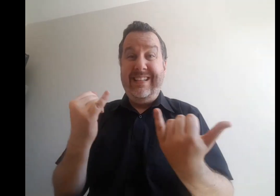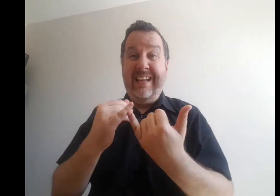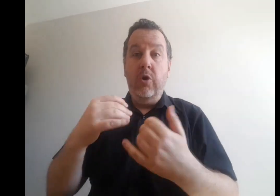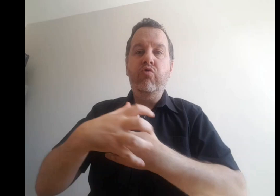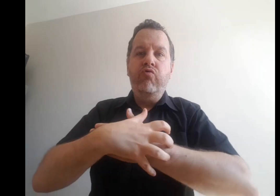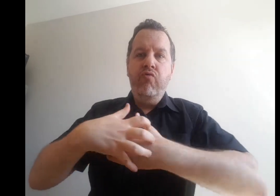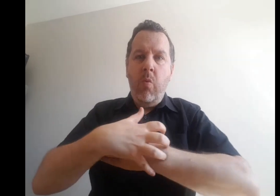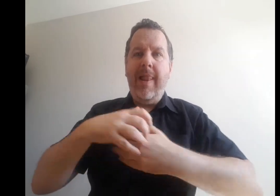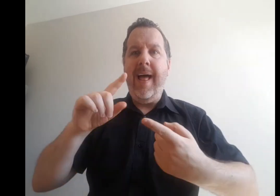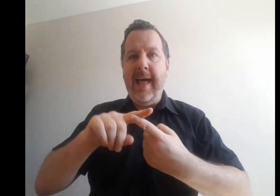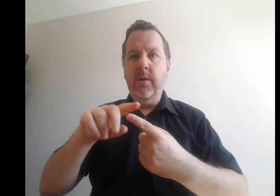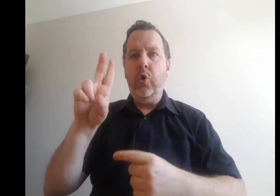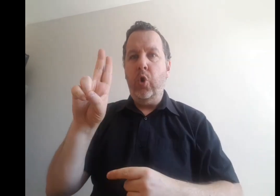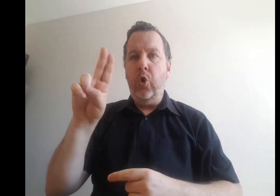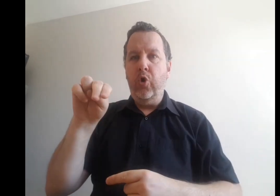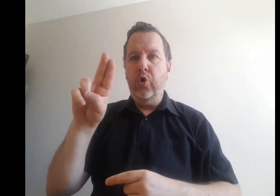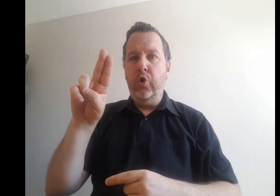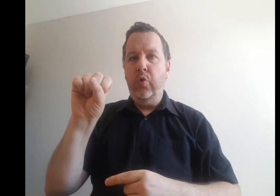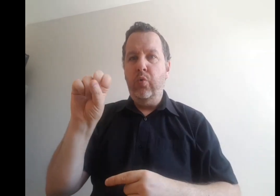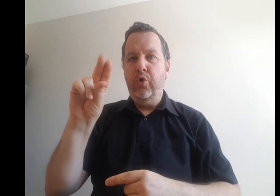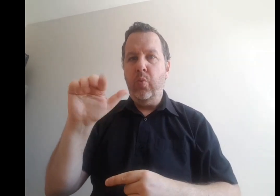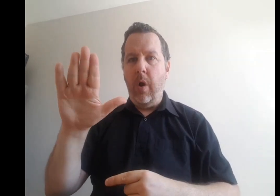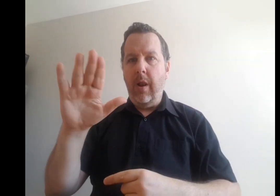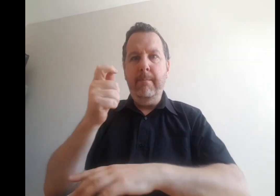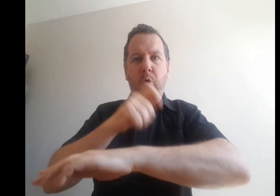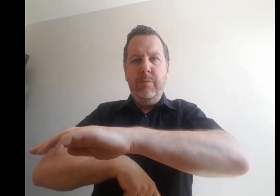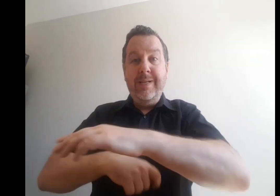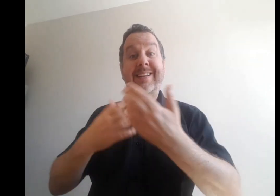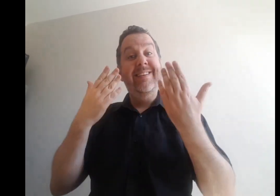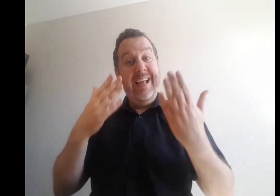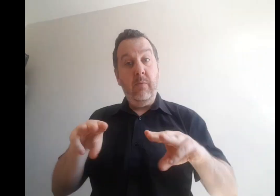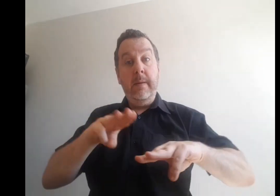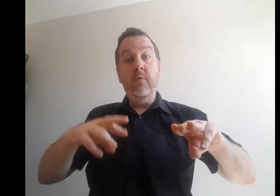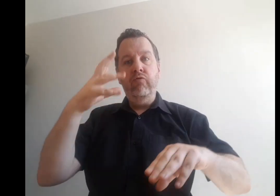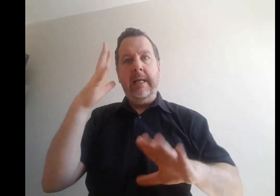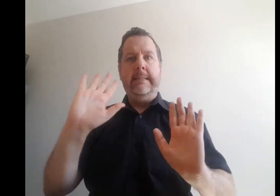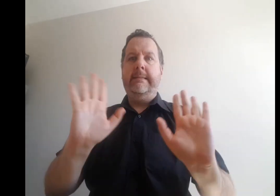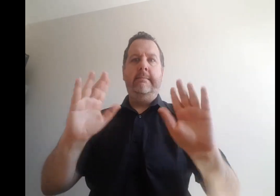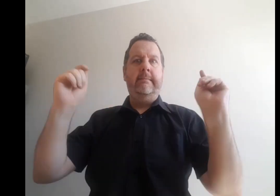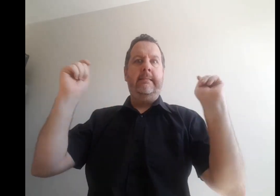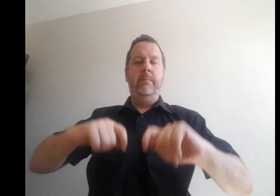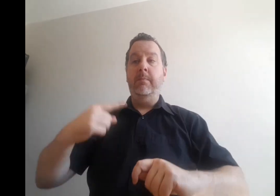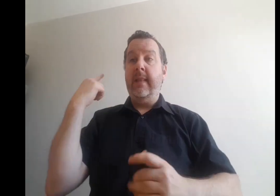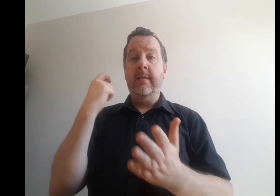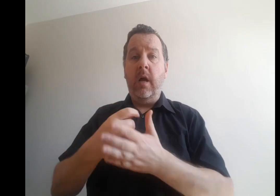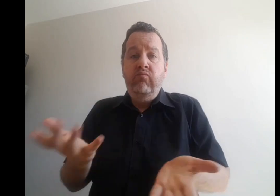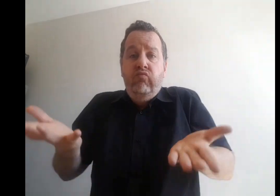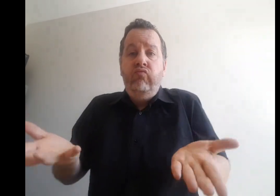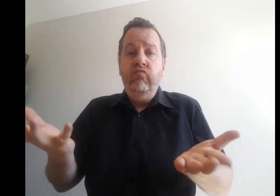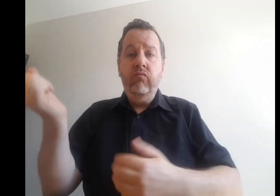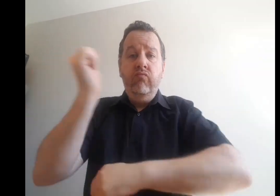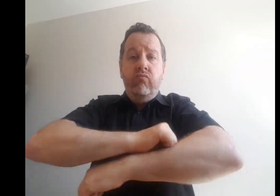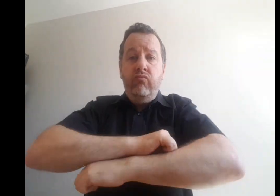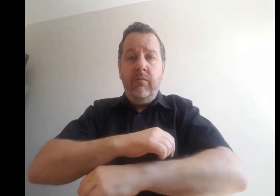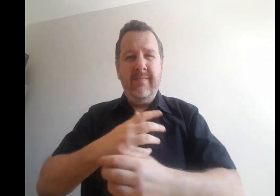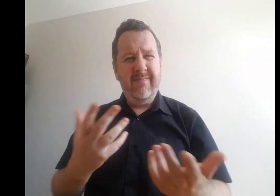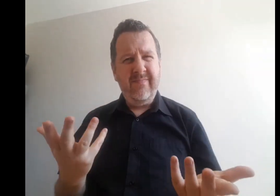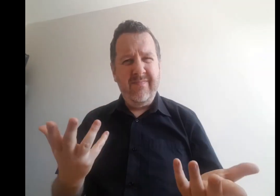it's really, it's almost cruel and unusual punishment. It's recognized as such today, but at the time it wasn't.